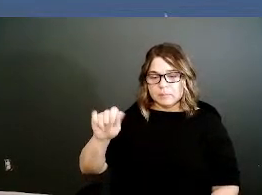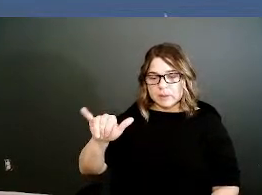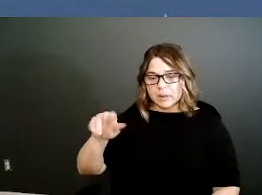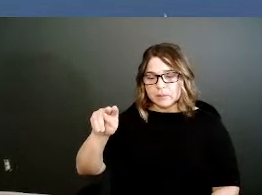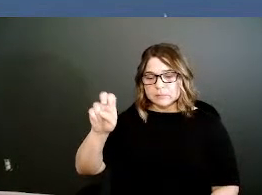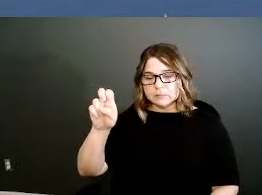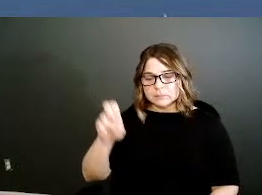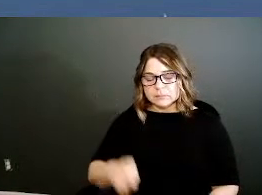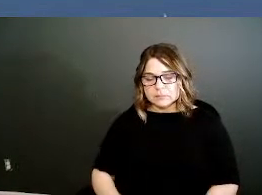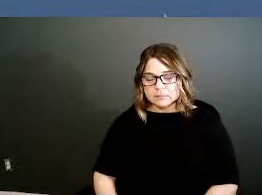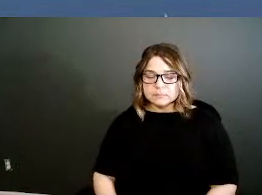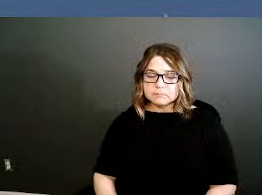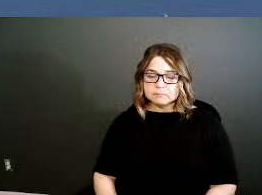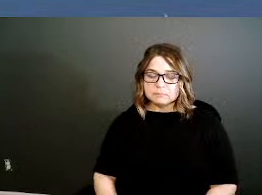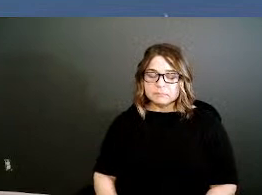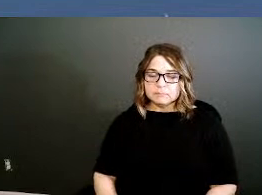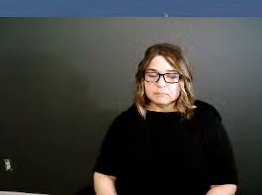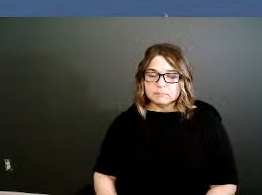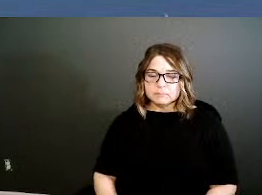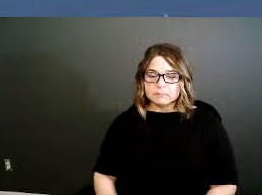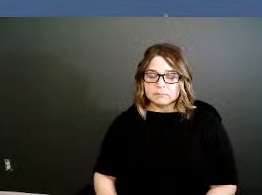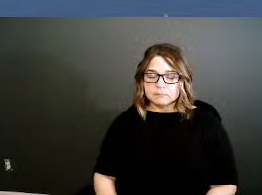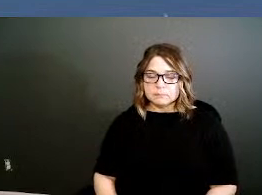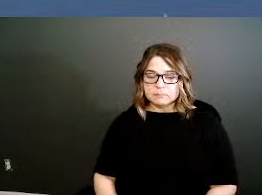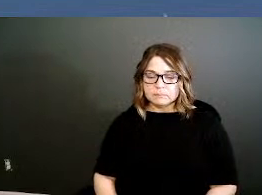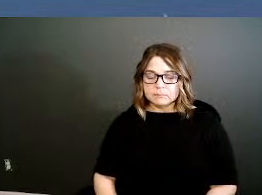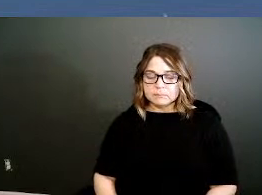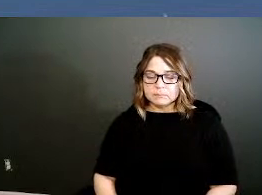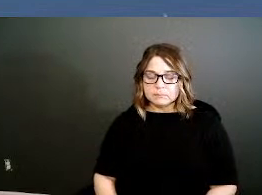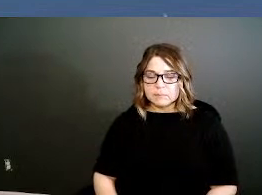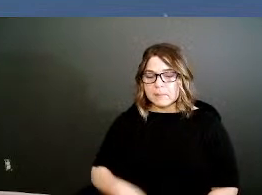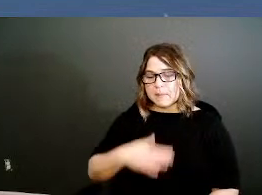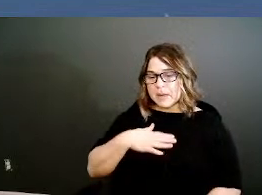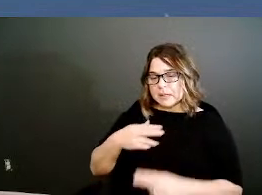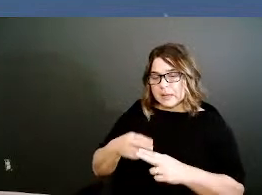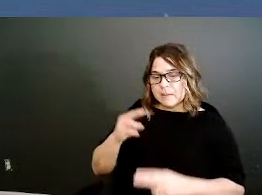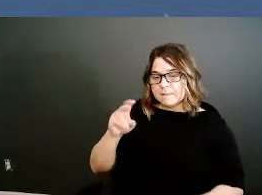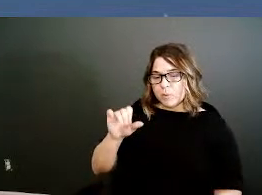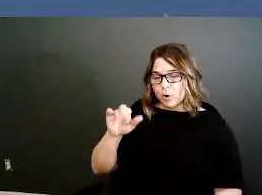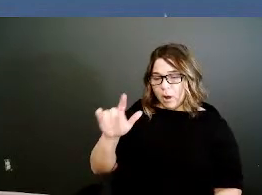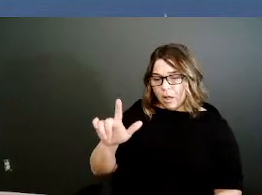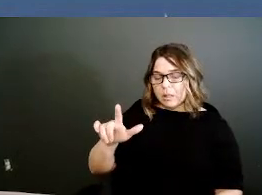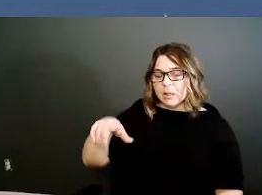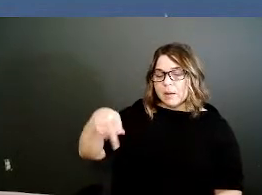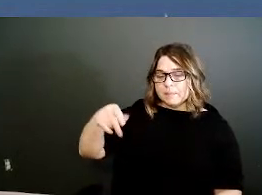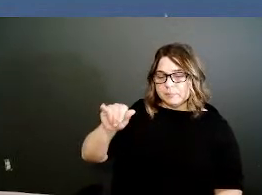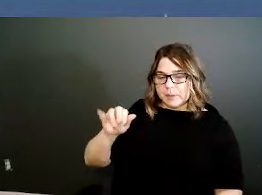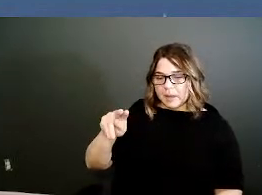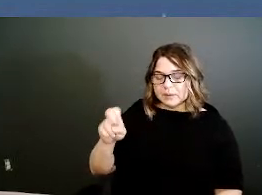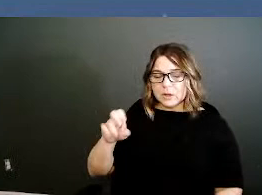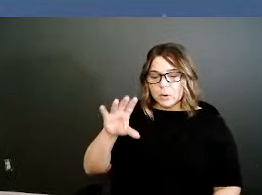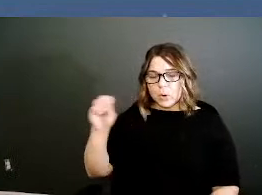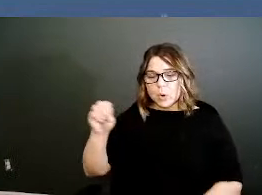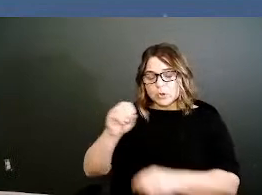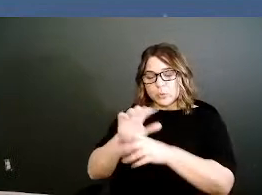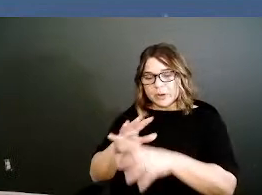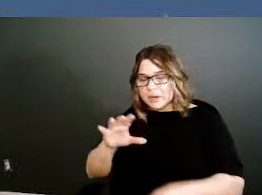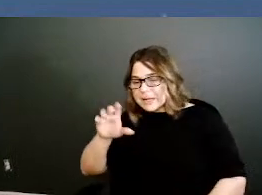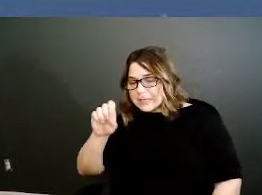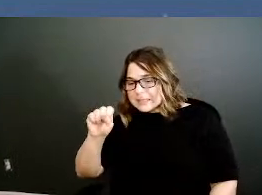WORKER AN ORGANIZATION BASED IN SOUTH MINNEAPOLIS. WE'RE HERE TODAY ASKING FOR YOUR SUPPORT FOP FOR AN AMENDMENT THAT COUNCIL MEMBER FLETCHER IS PROPOSING TO